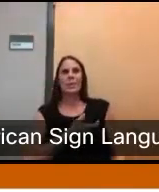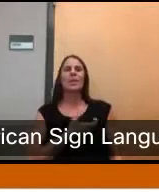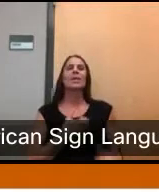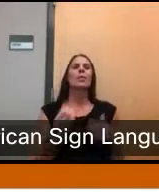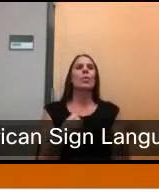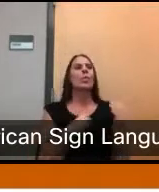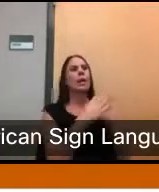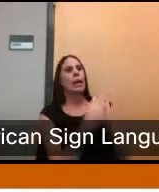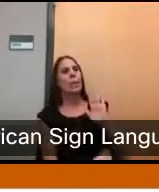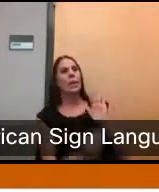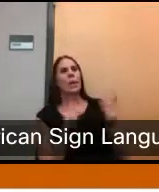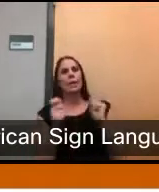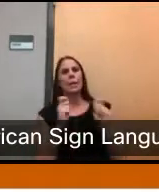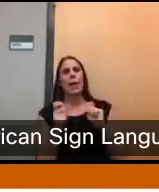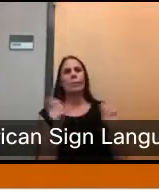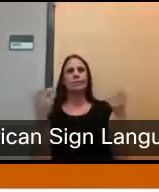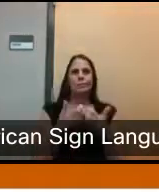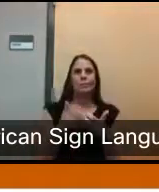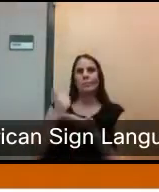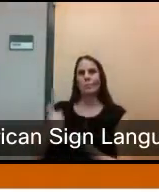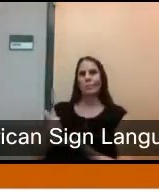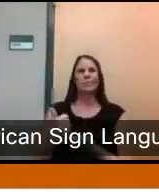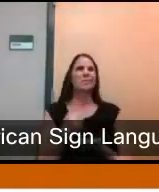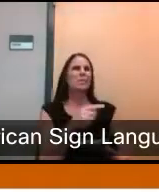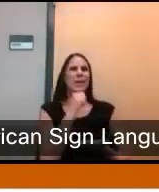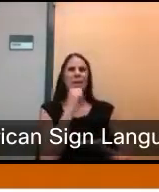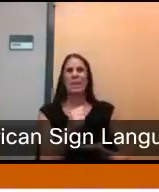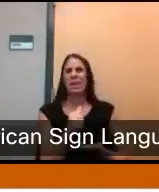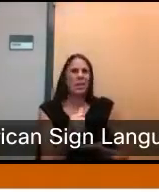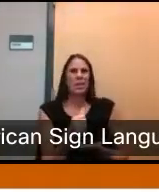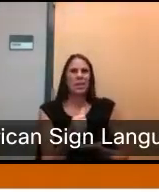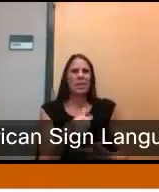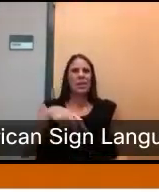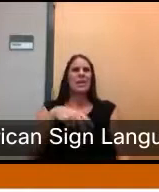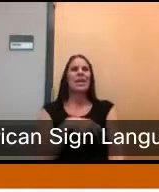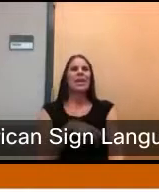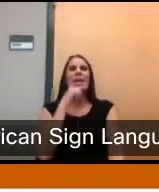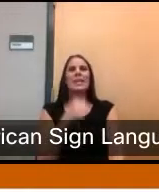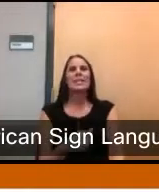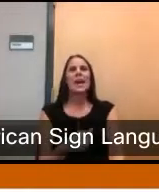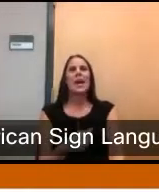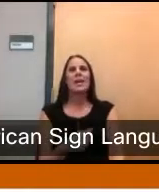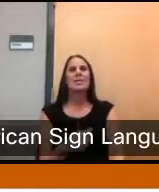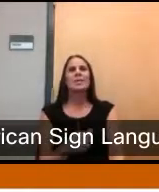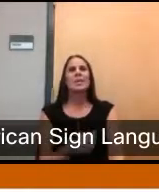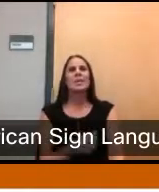let's copy, adapt. And help spread like, this isn't a commercial it's not Pepsi ceiling coke's ad. Like, we can work together a little better to kind